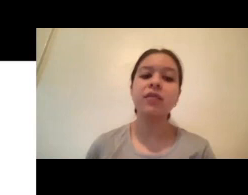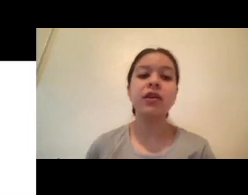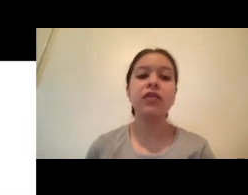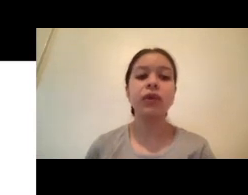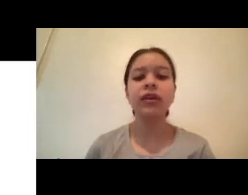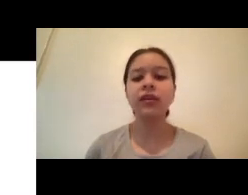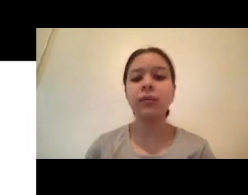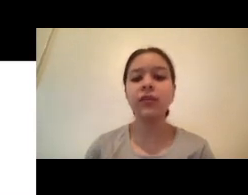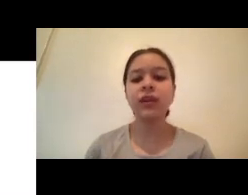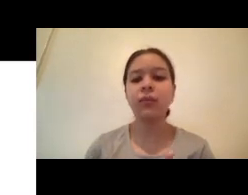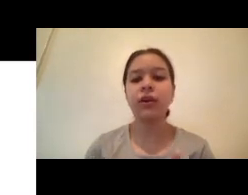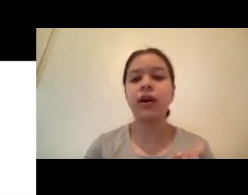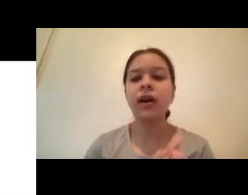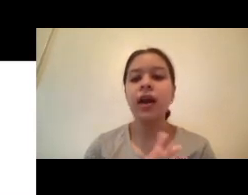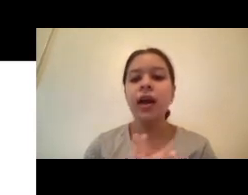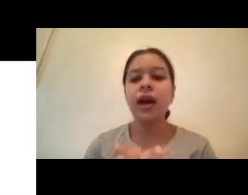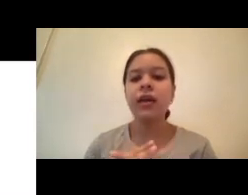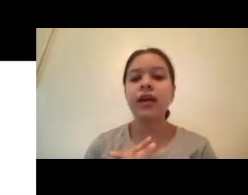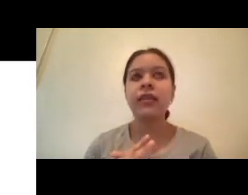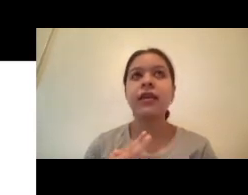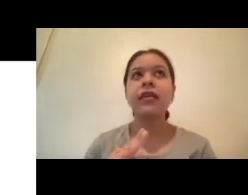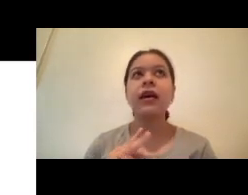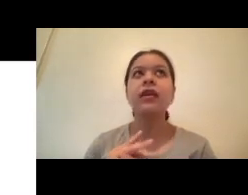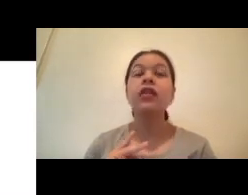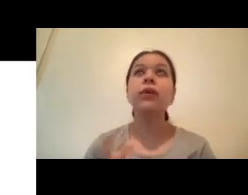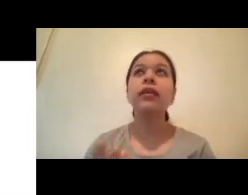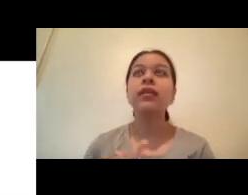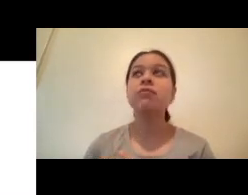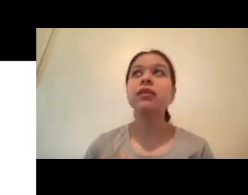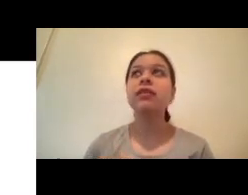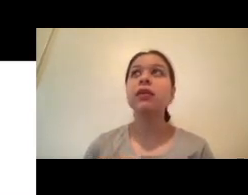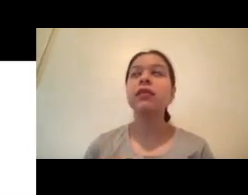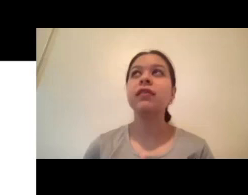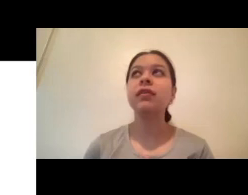they've been historically dismissed and whatnot. And I think that another way that they've been dismissed,